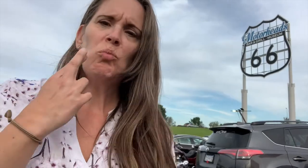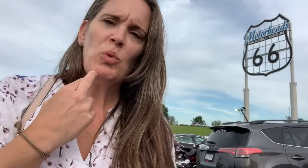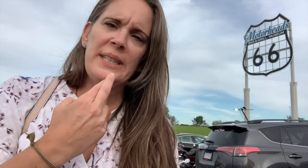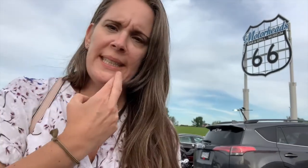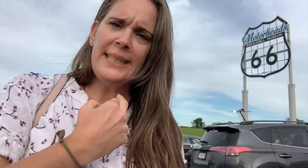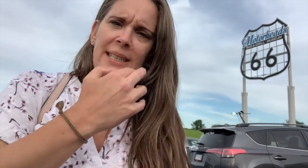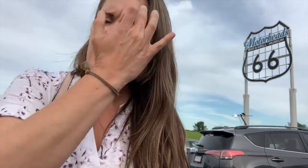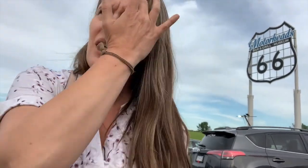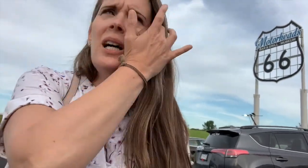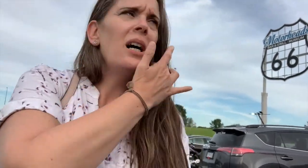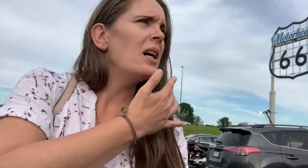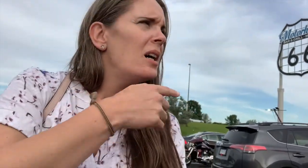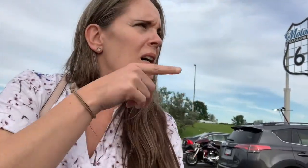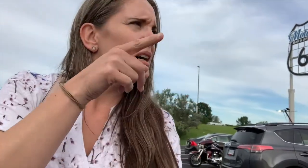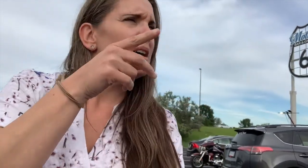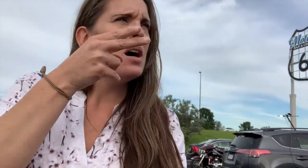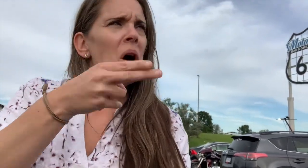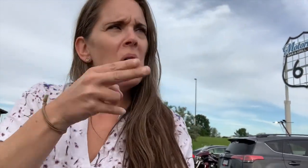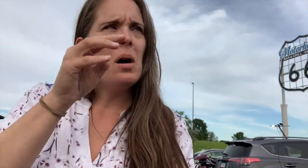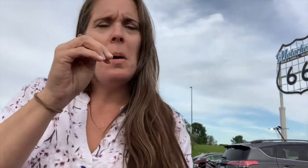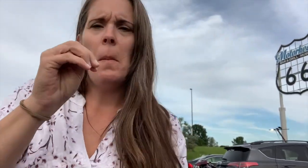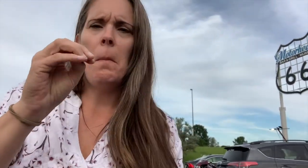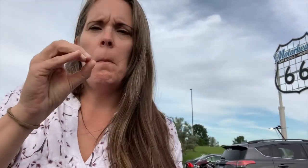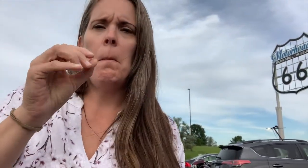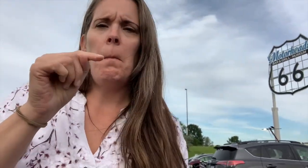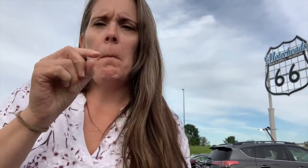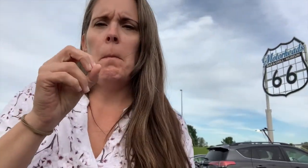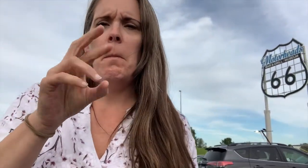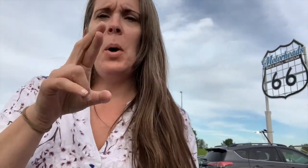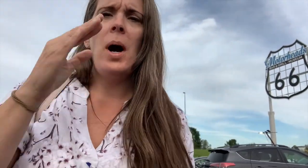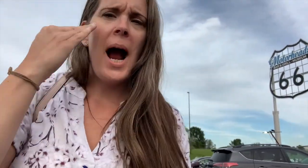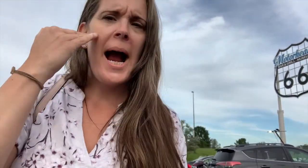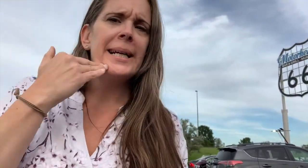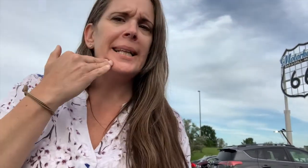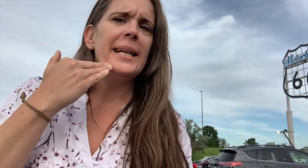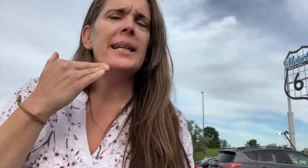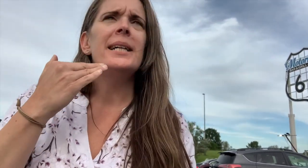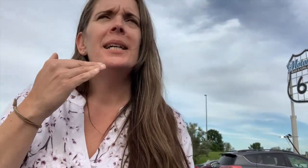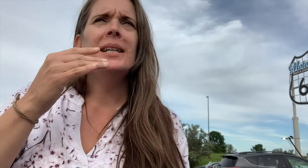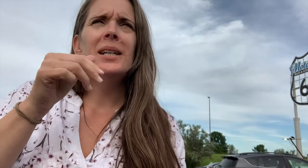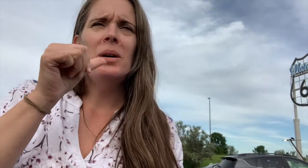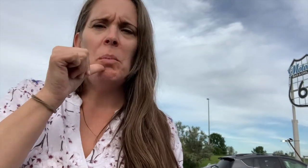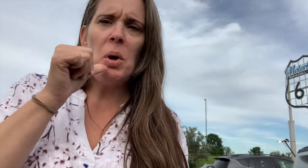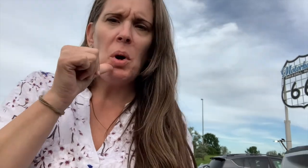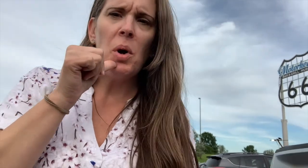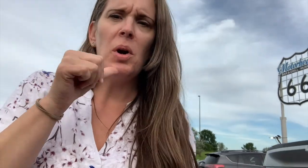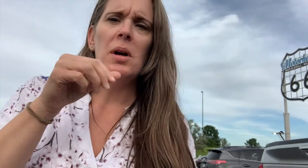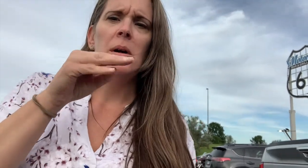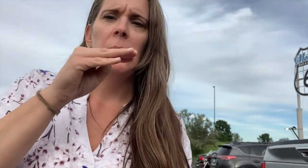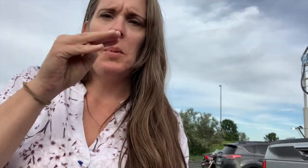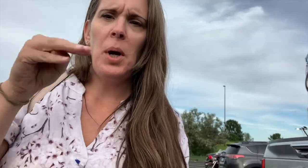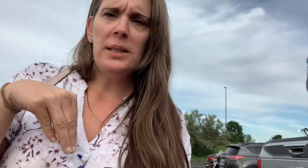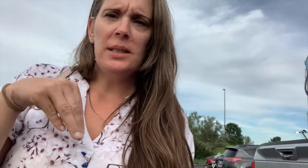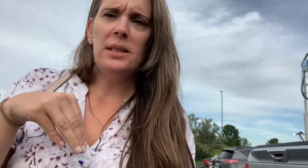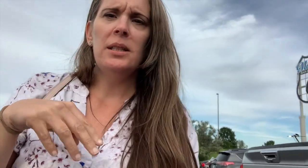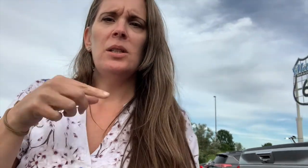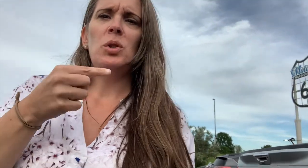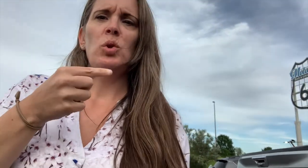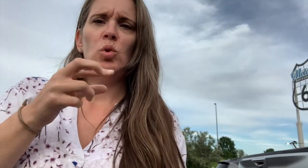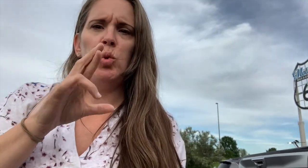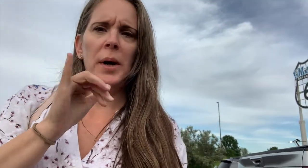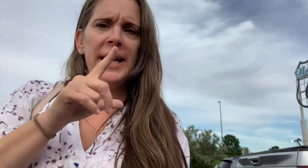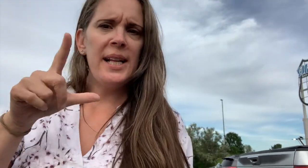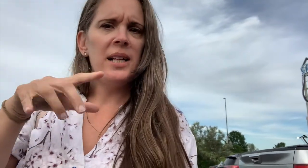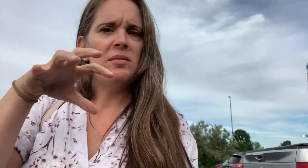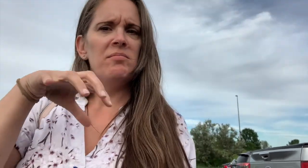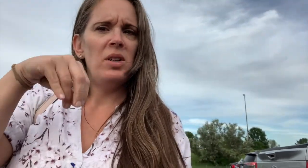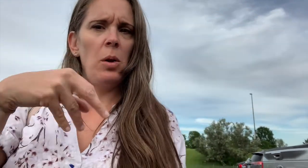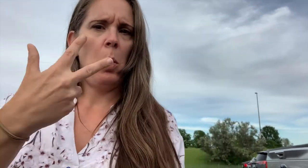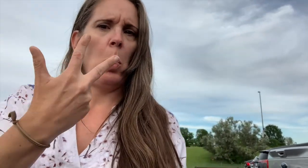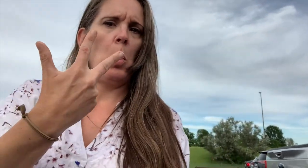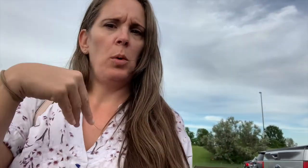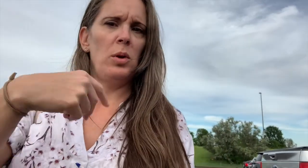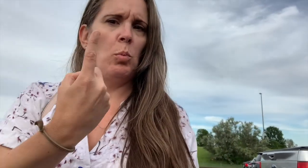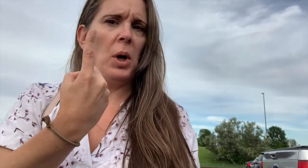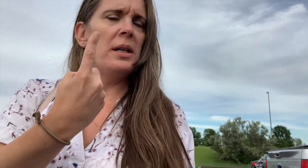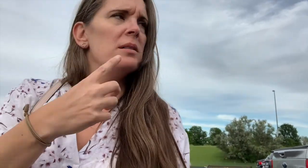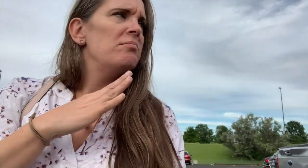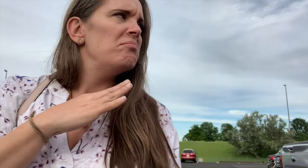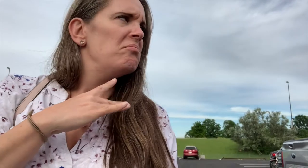We are going to that restaurant called Motorheads has bar, museum, and grill into one place which is cool.